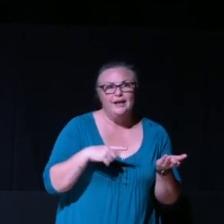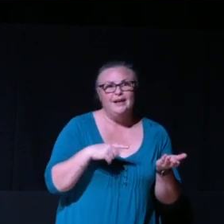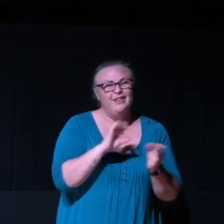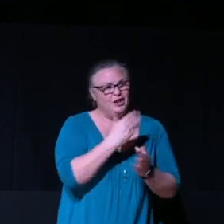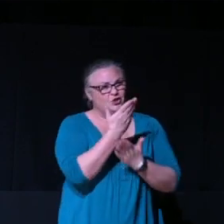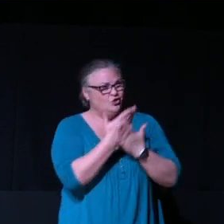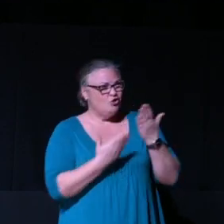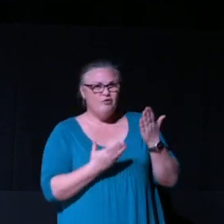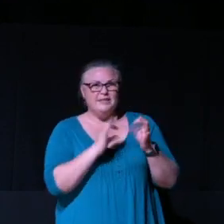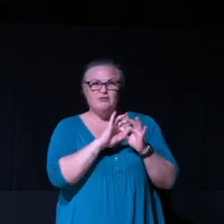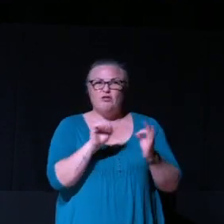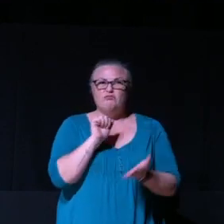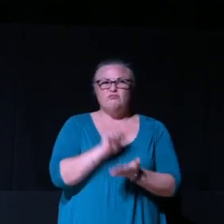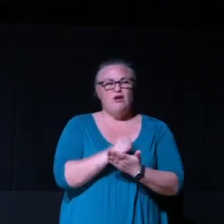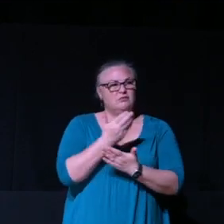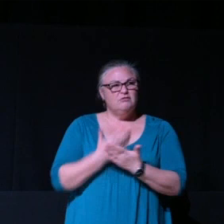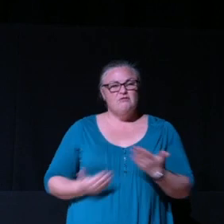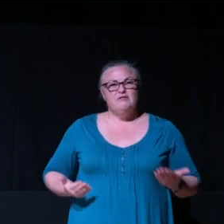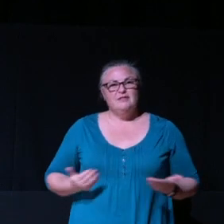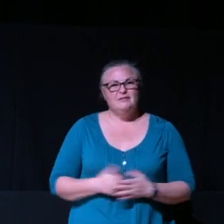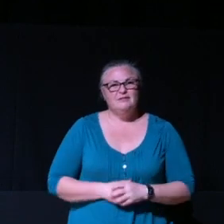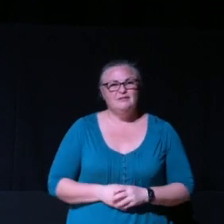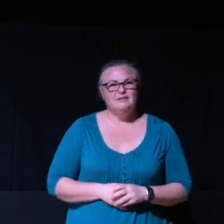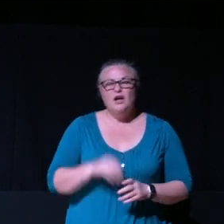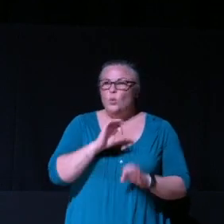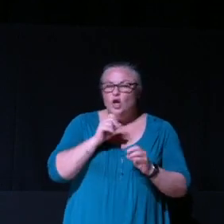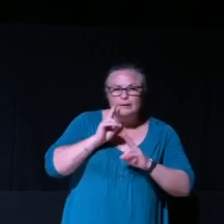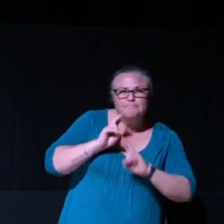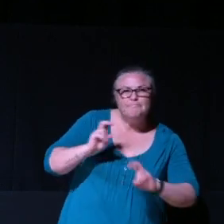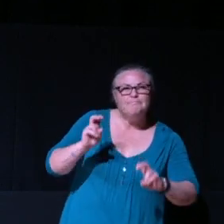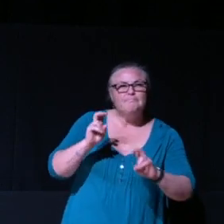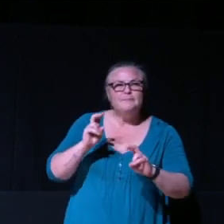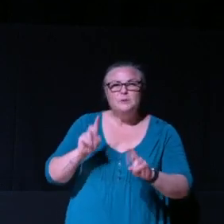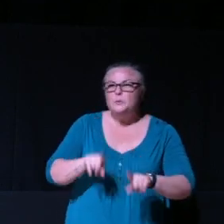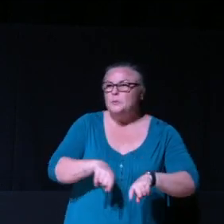We're not exploring the stories we want to listen to. It's not true representation.